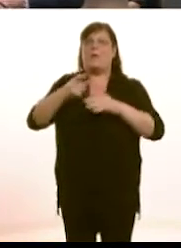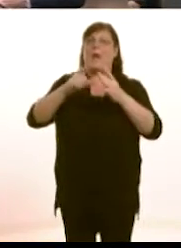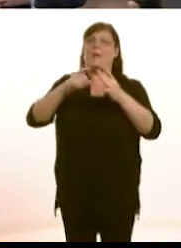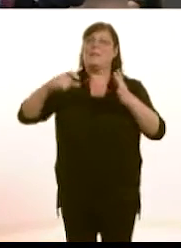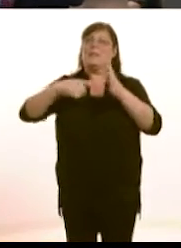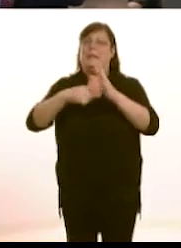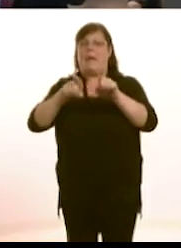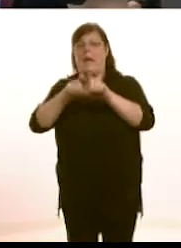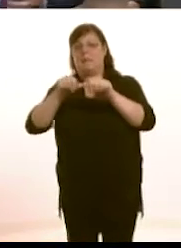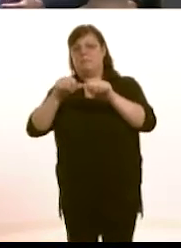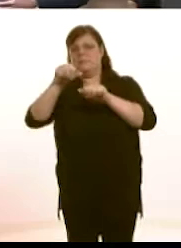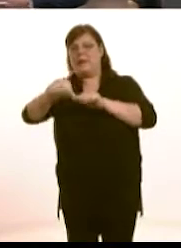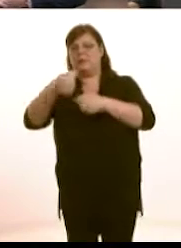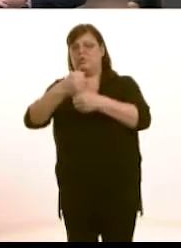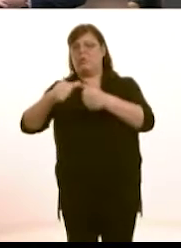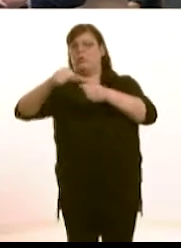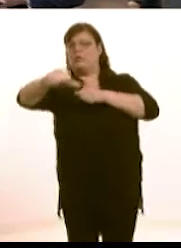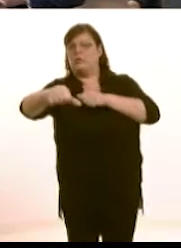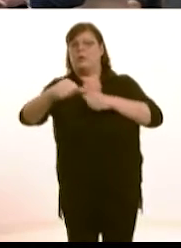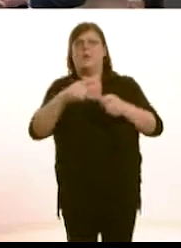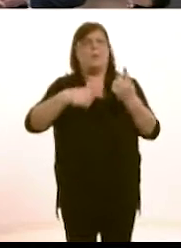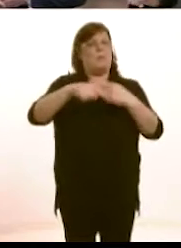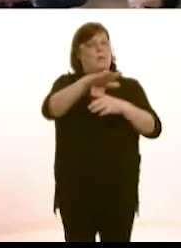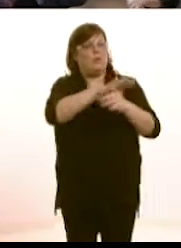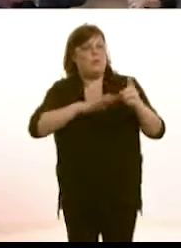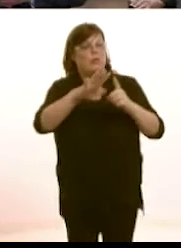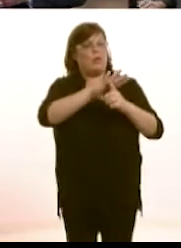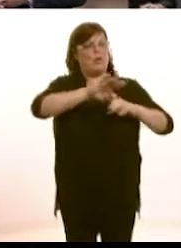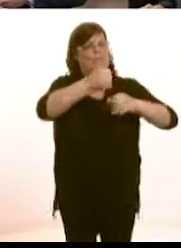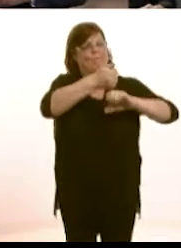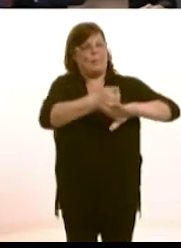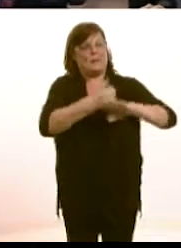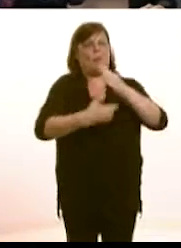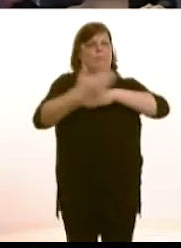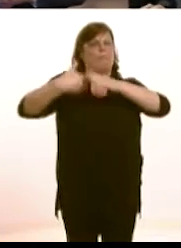Of course, the region has been built upon the traditional industries and manufacturing.